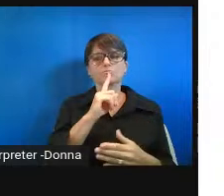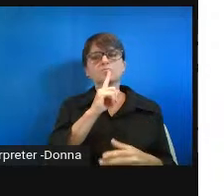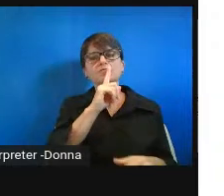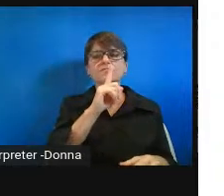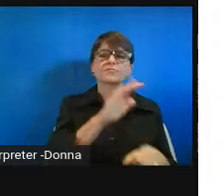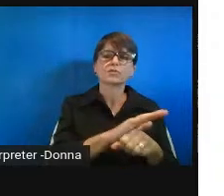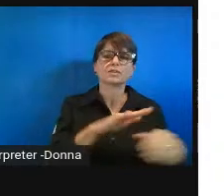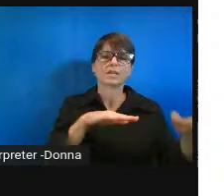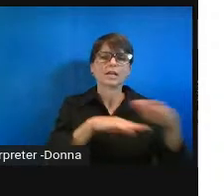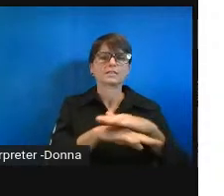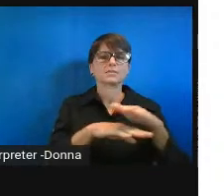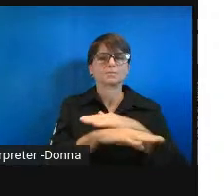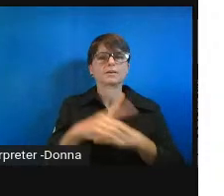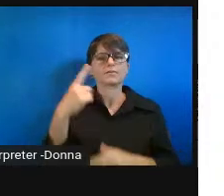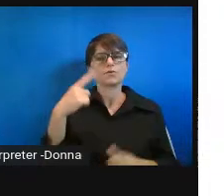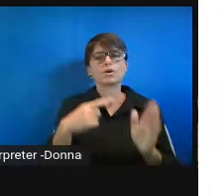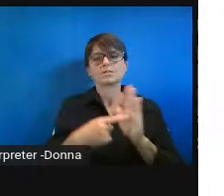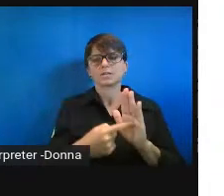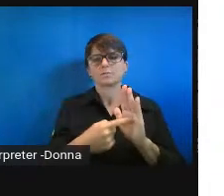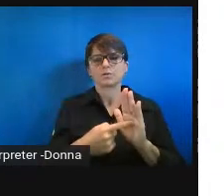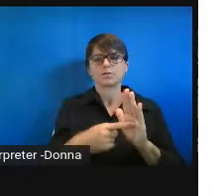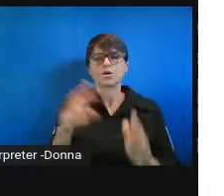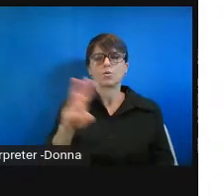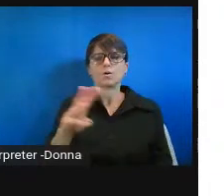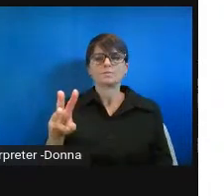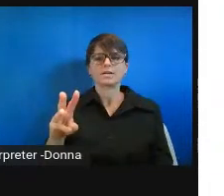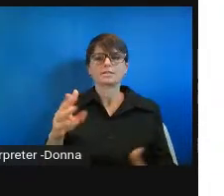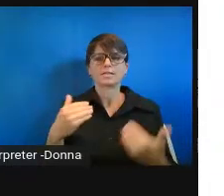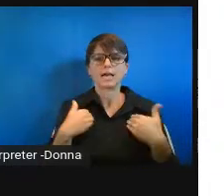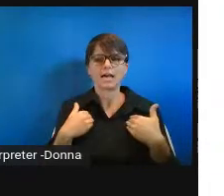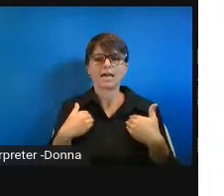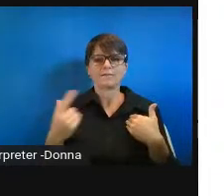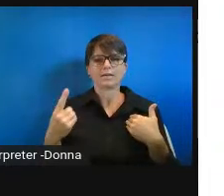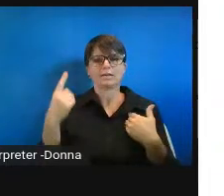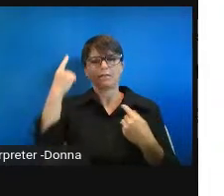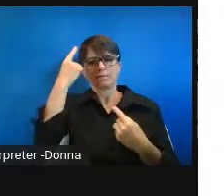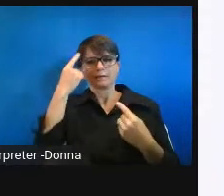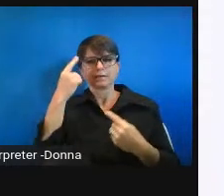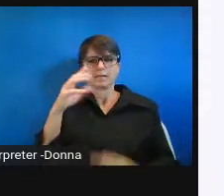Mikkel Prerequisites such as supported web browsers and environments in which the content has been tested